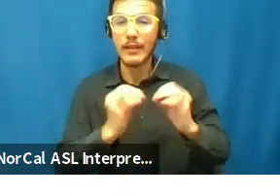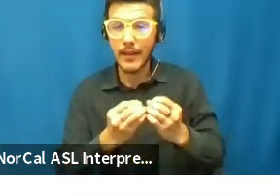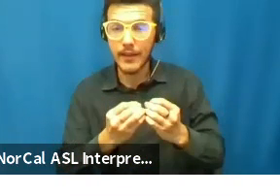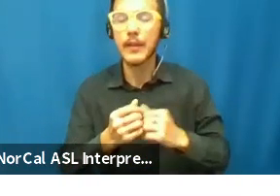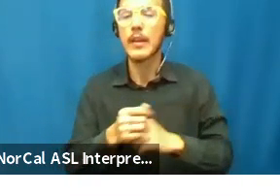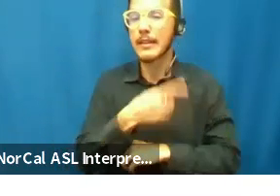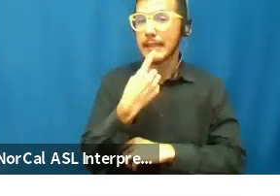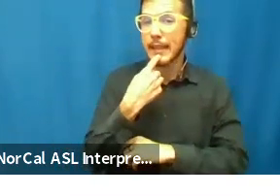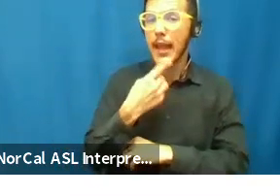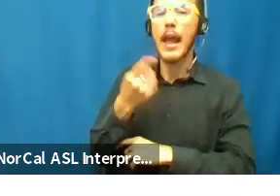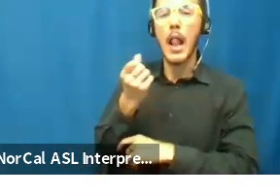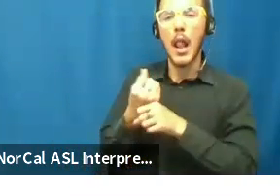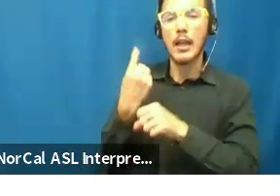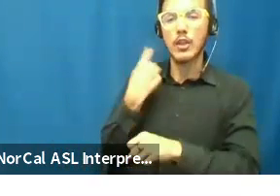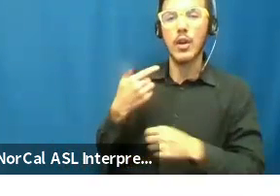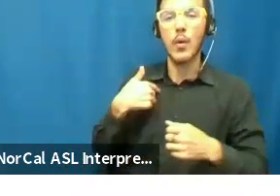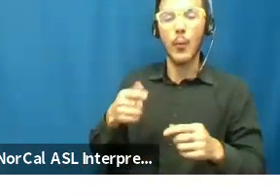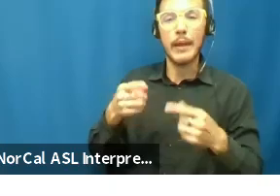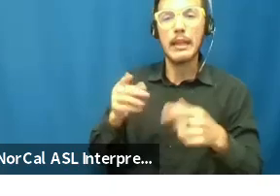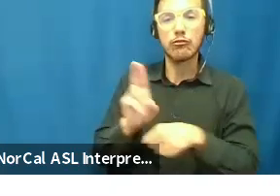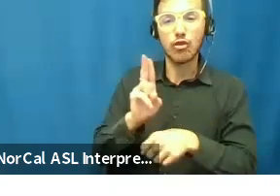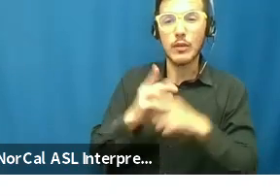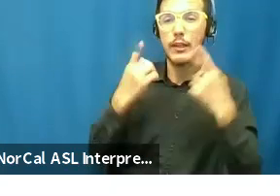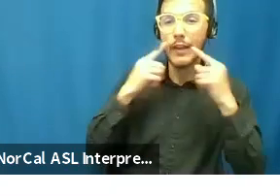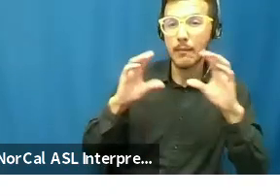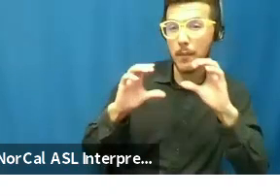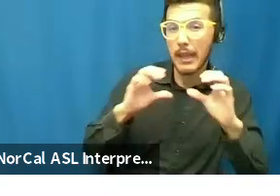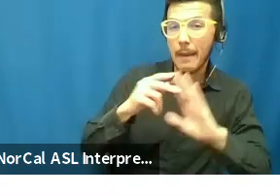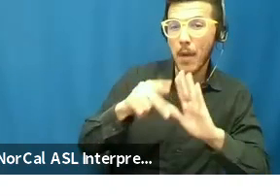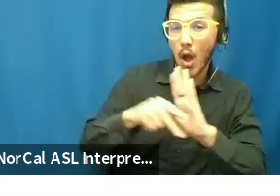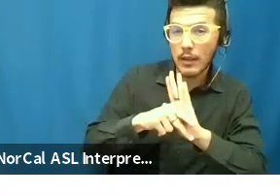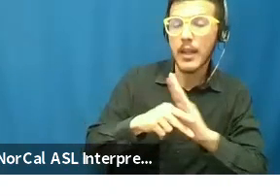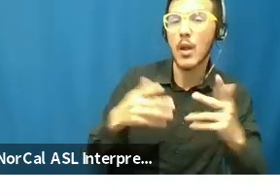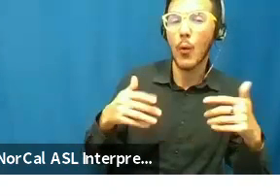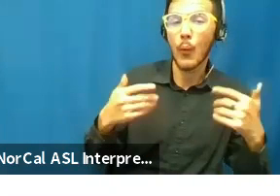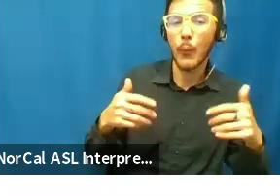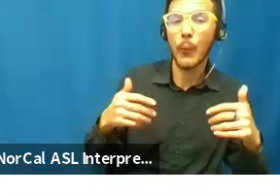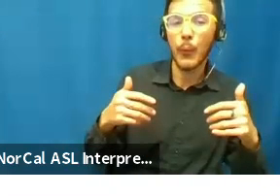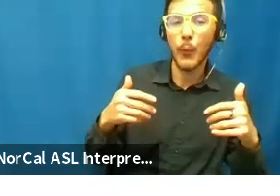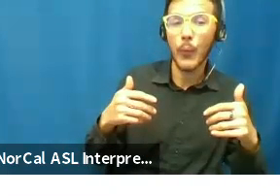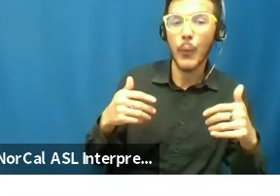Policy last year. That was the result of almost a year's effort. Really working on a policy